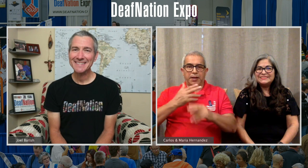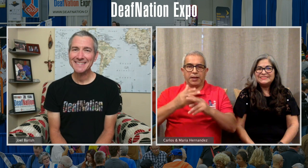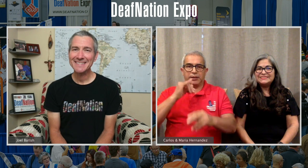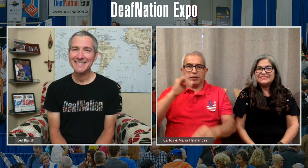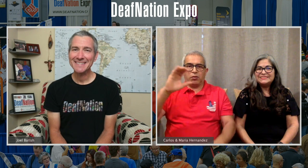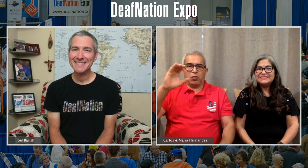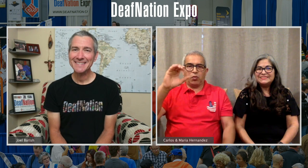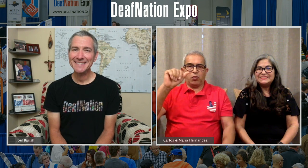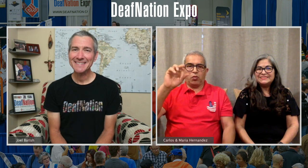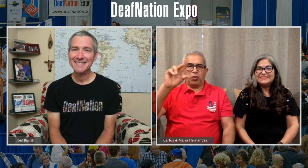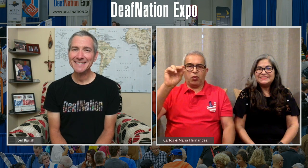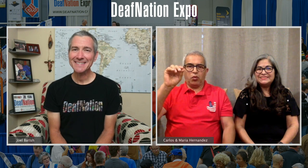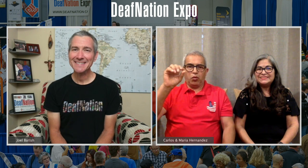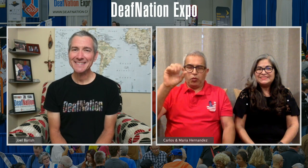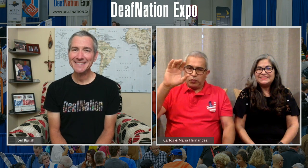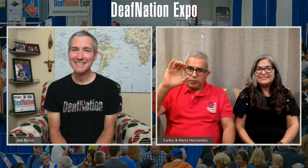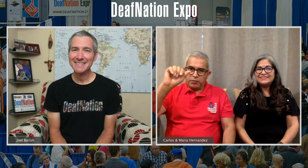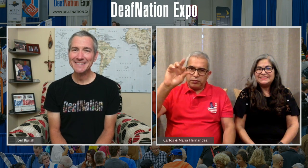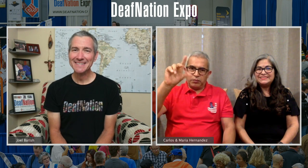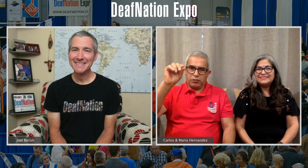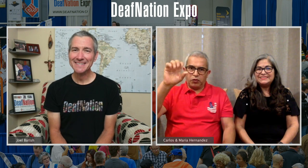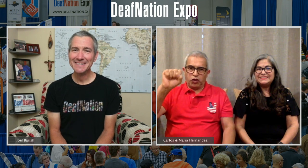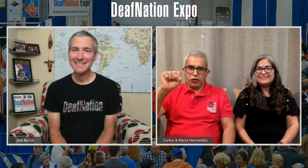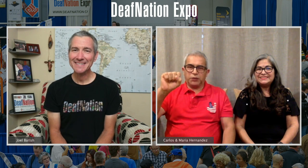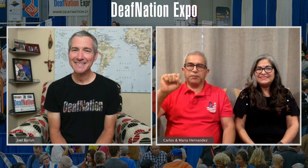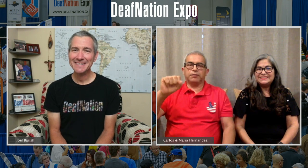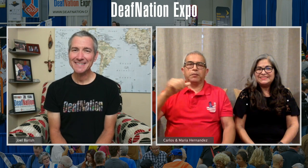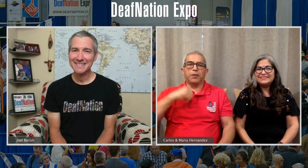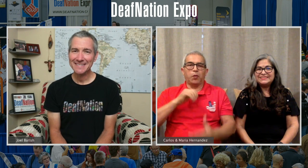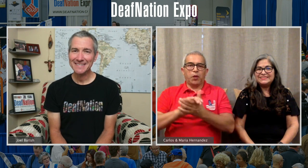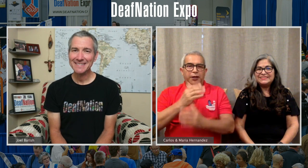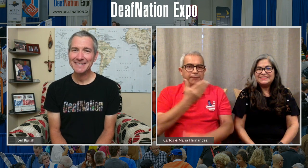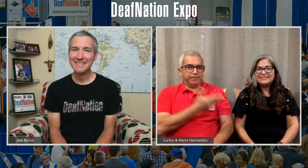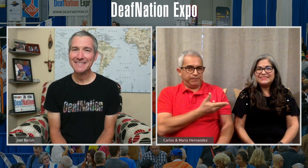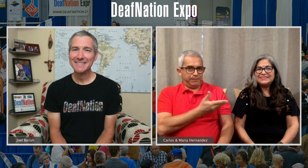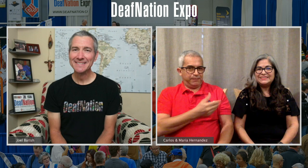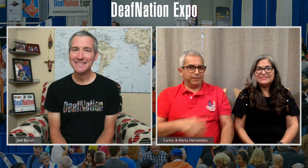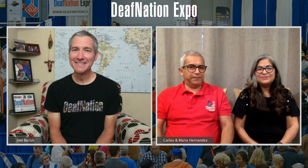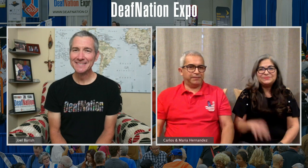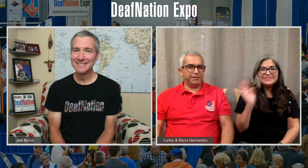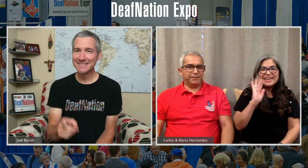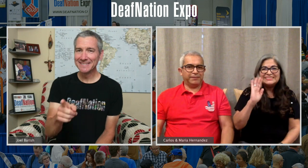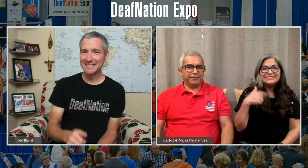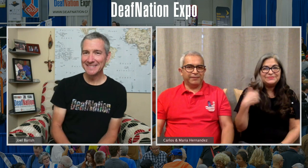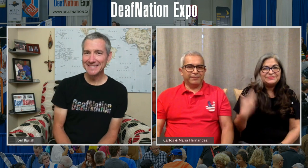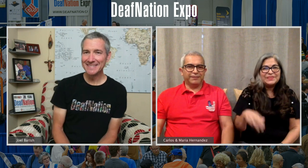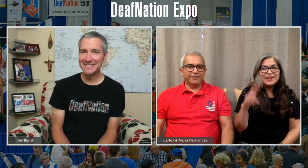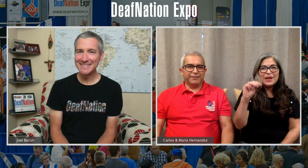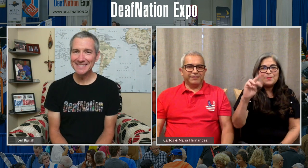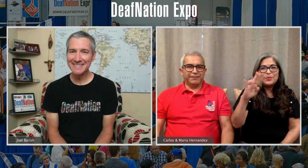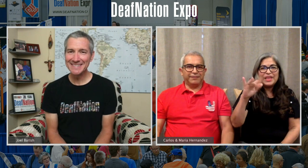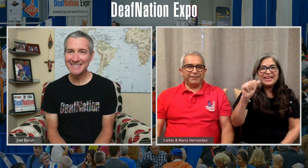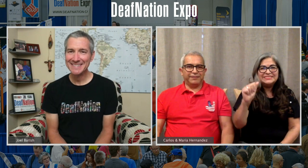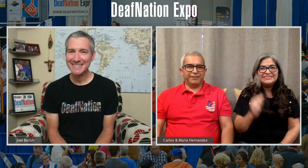My name is Carlos, and this is my wife. Hi, I’m Maria.